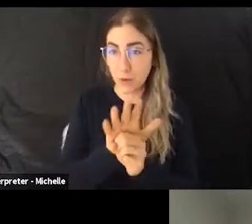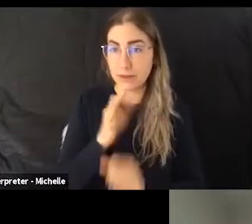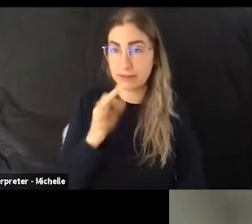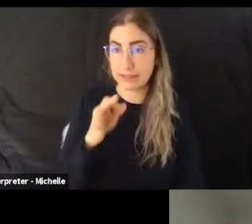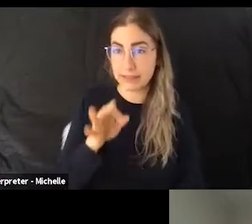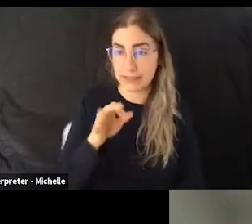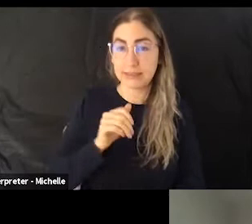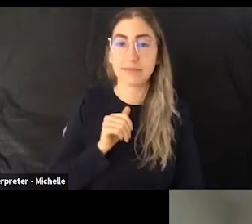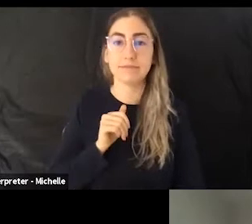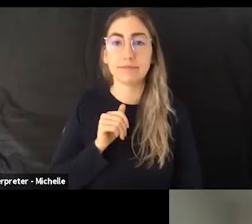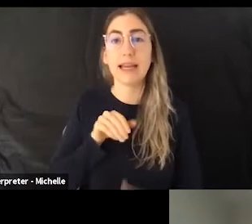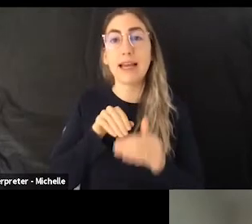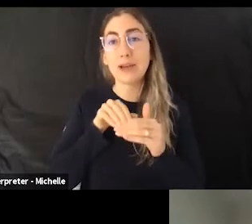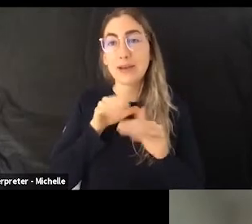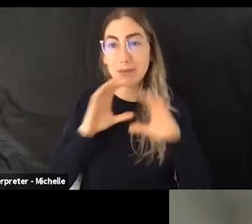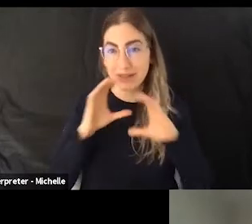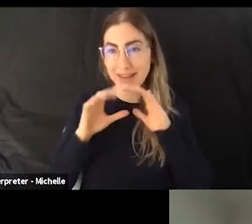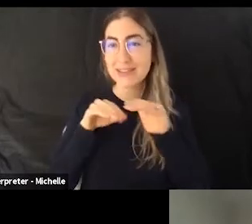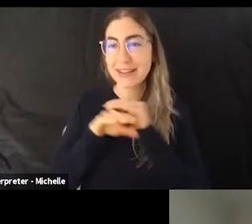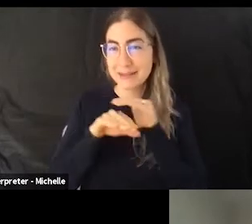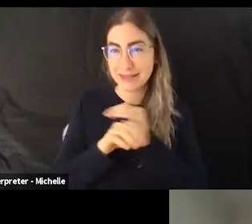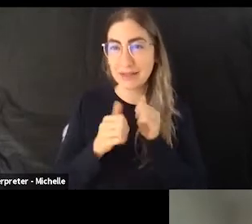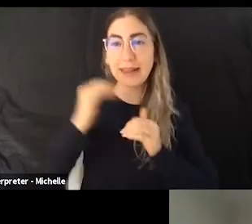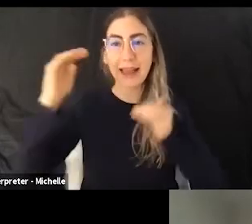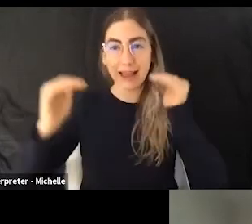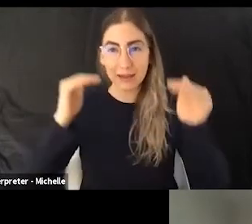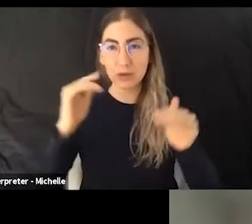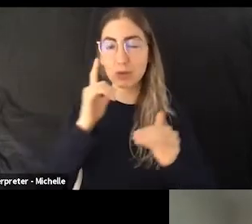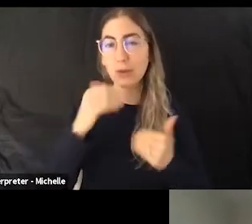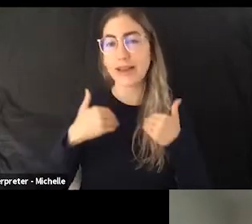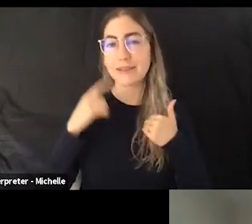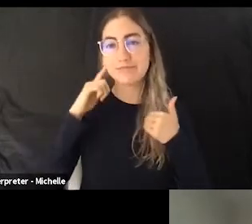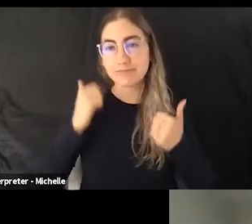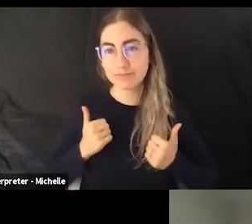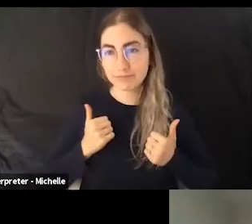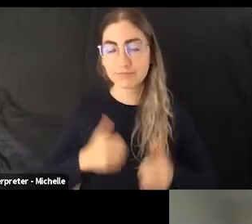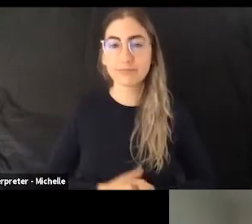ADULTS WITH HEARING LOSS. HEARING LOSS. AS CHRIS MENTIONED, THERE AS CHRIS MENTIONED, THERE HAVE BEEN SO MANY IMPACTS ON OUR